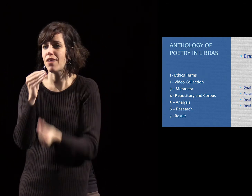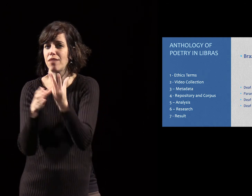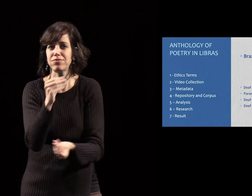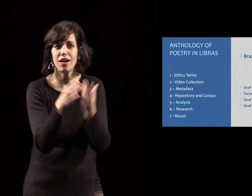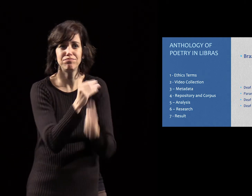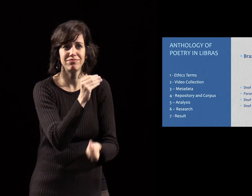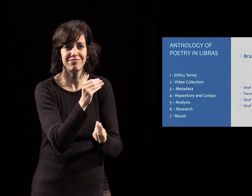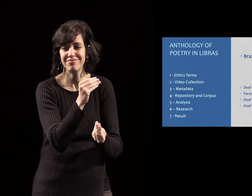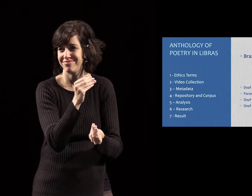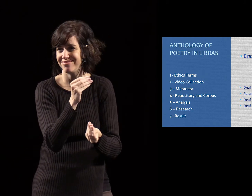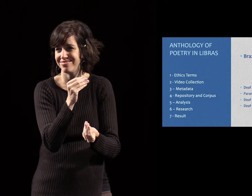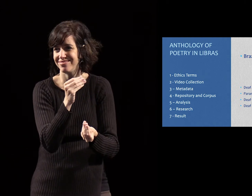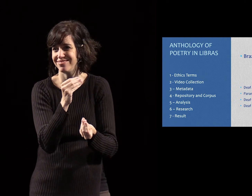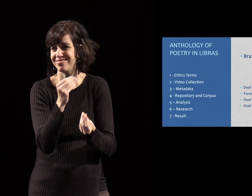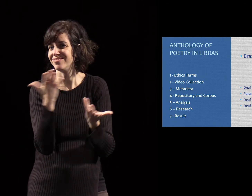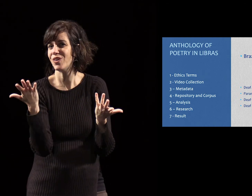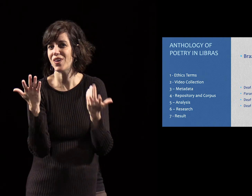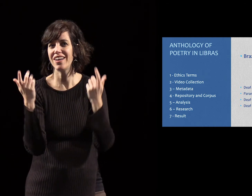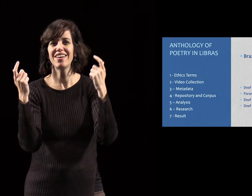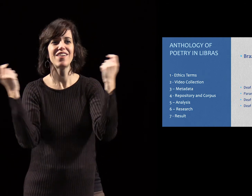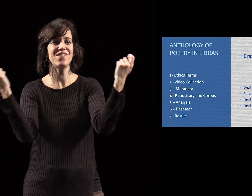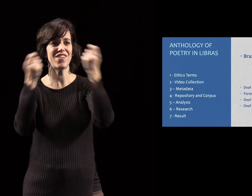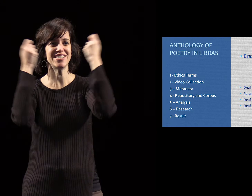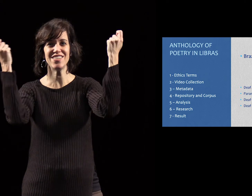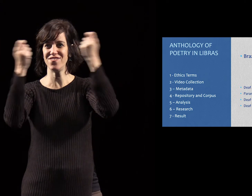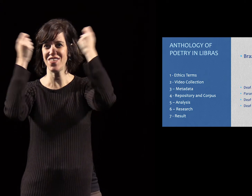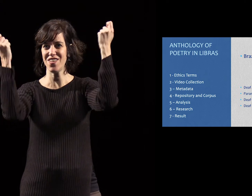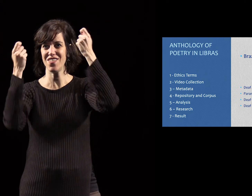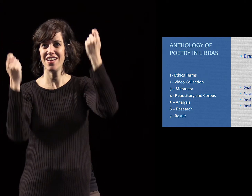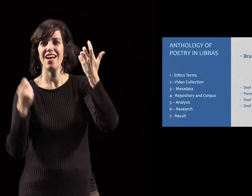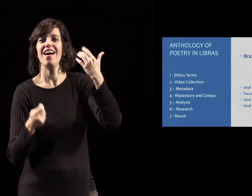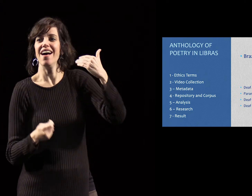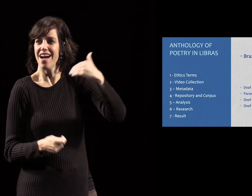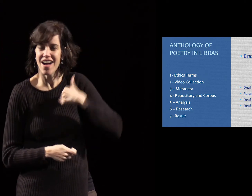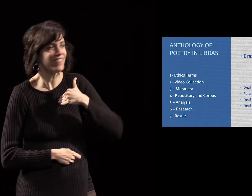I already mentioned that there's a lot of gaps in history and in these sources.